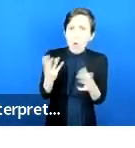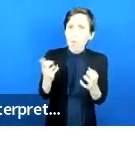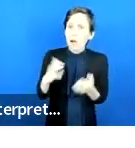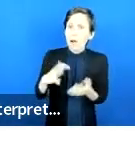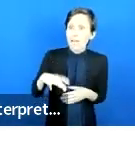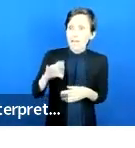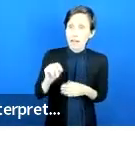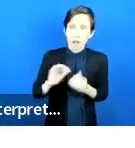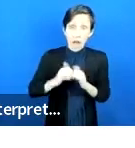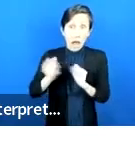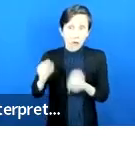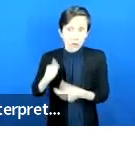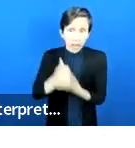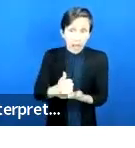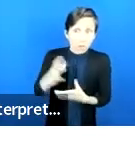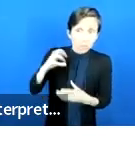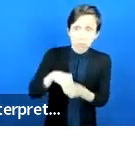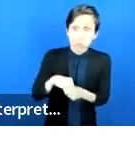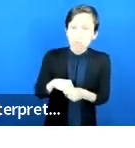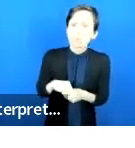of project, please reach out. Thank you.